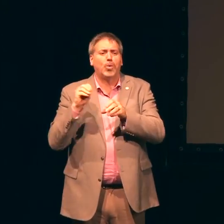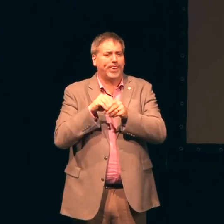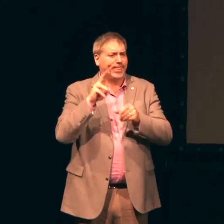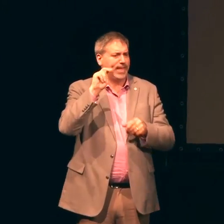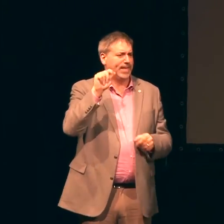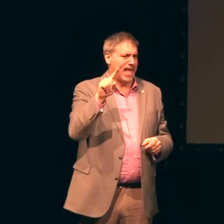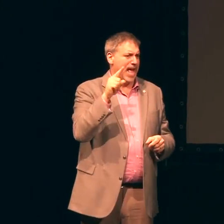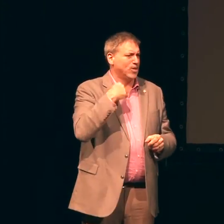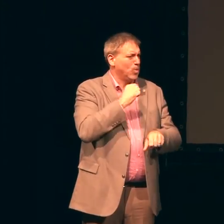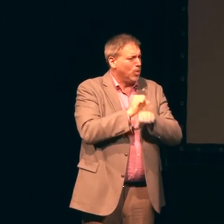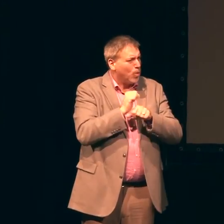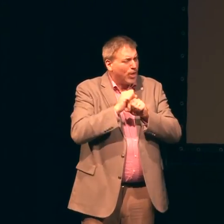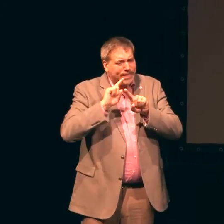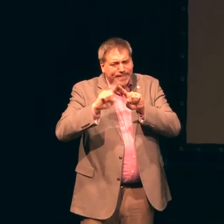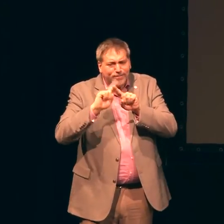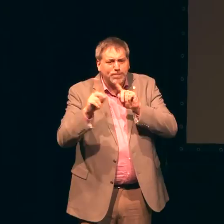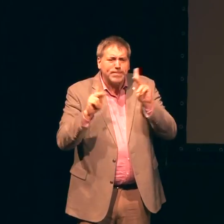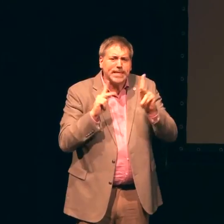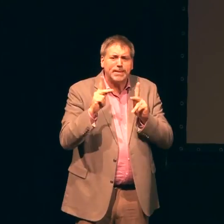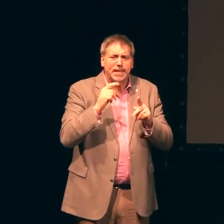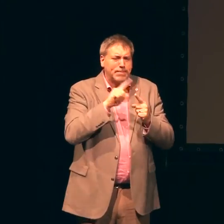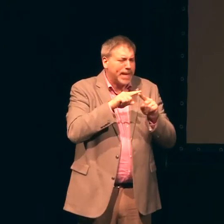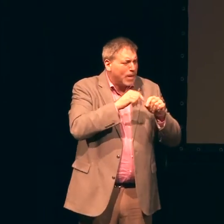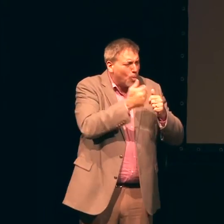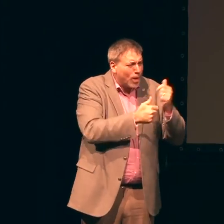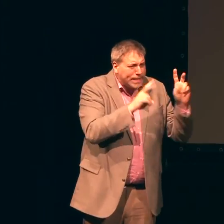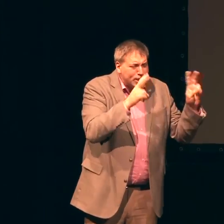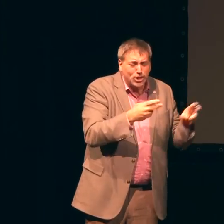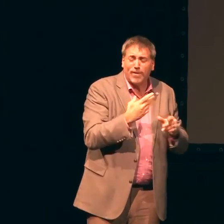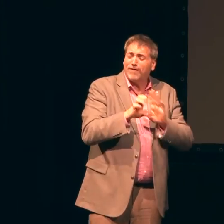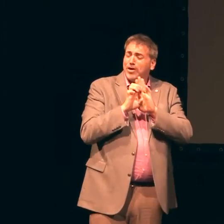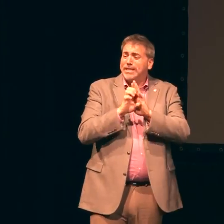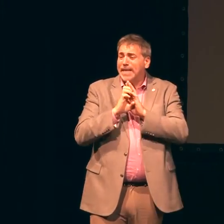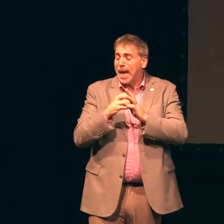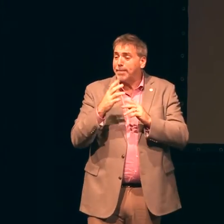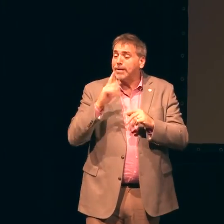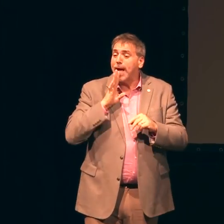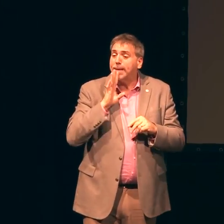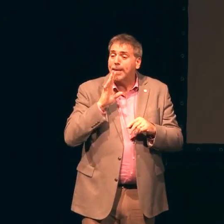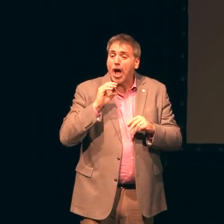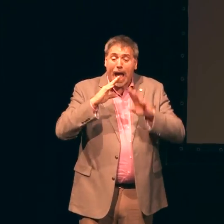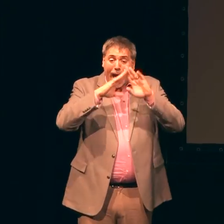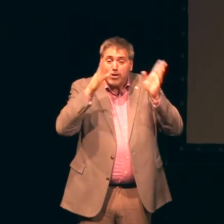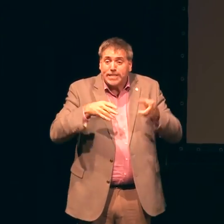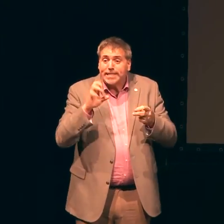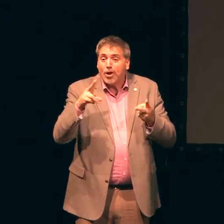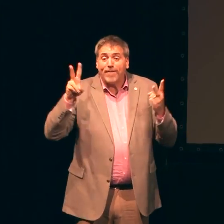partners within NAD, we work together on various initiatives, on various issues, for